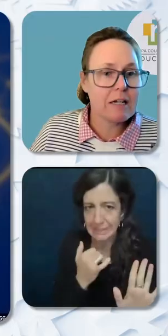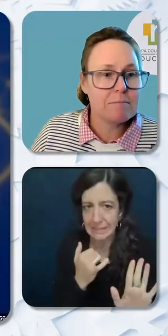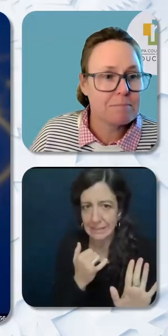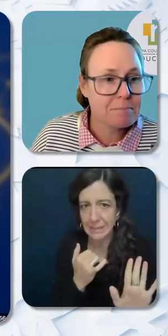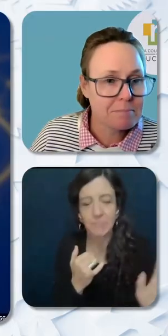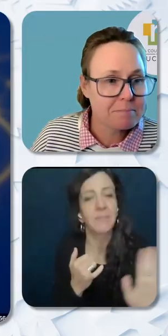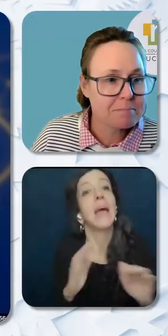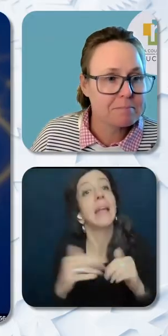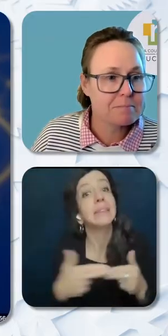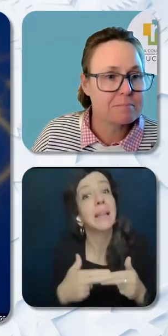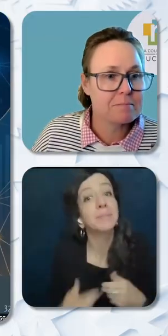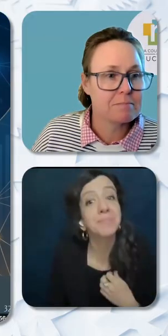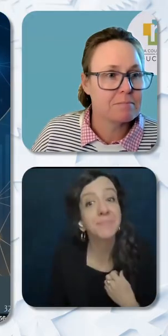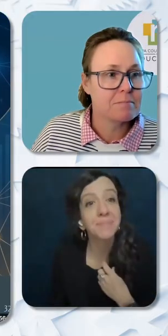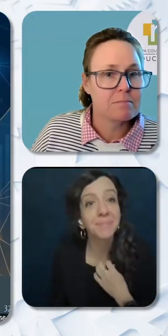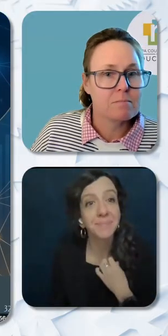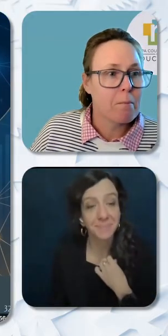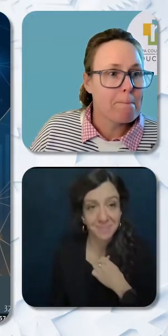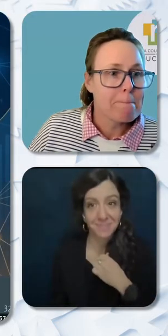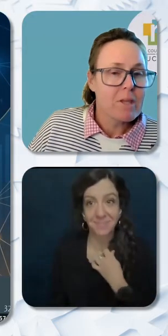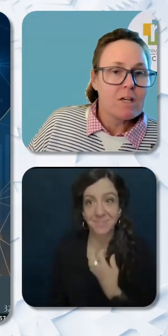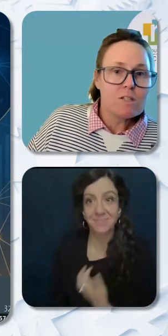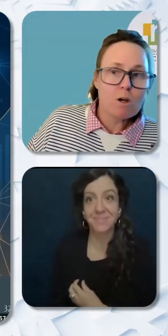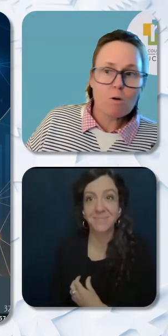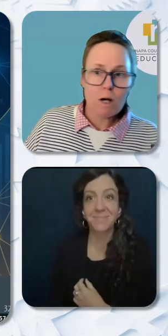Next slide.